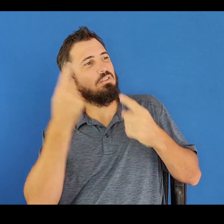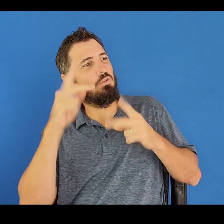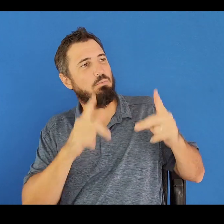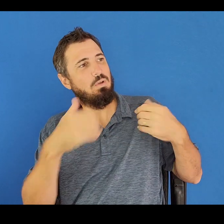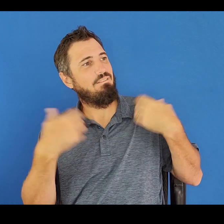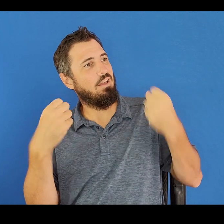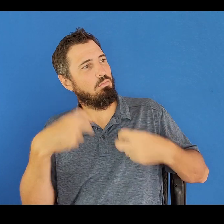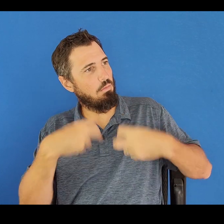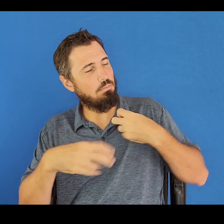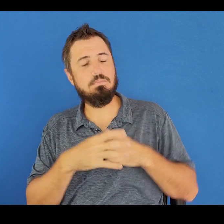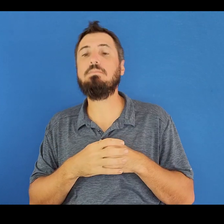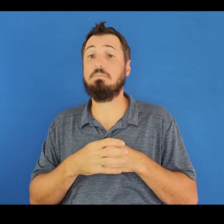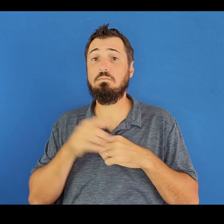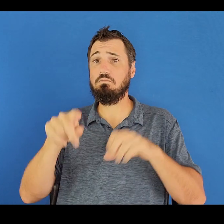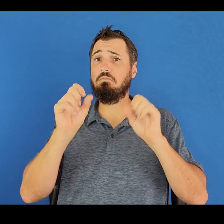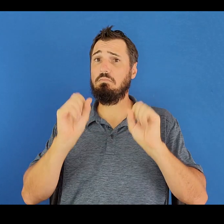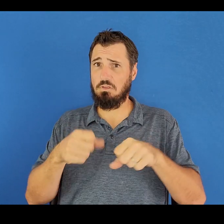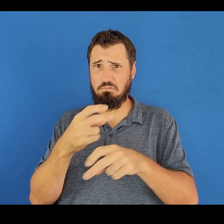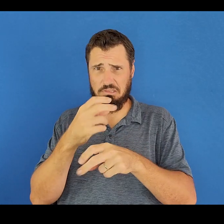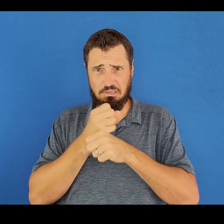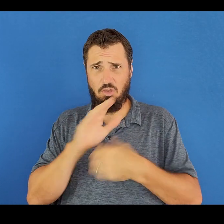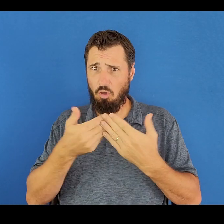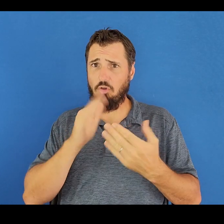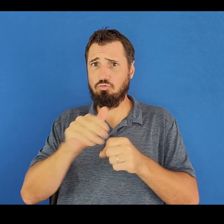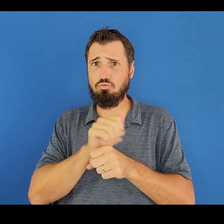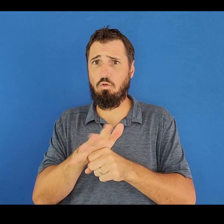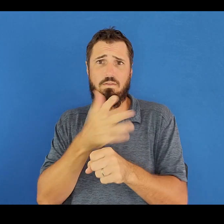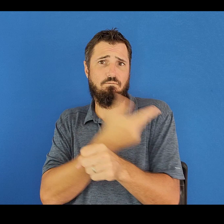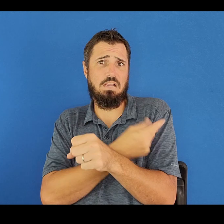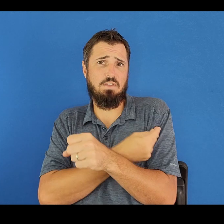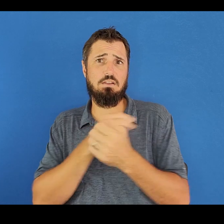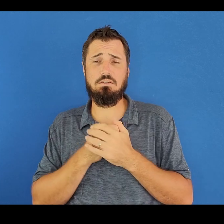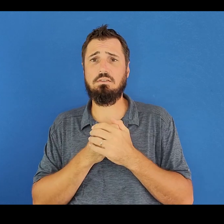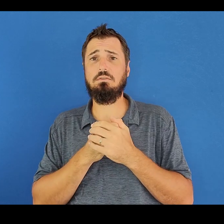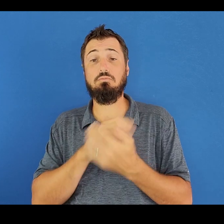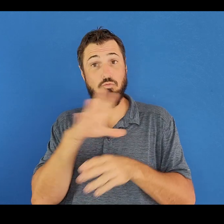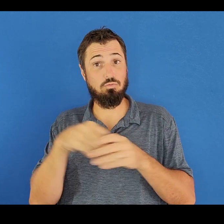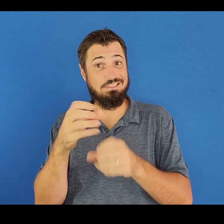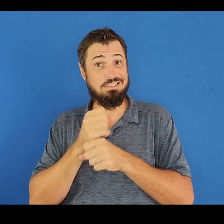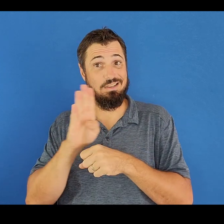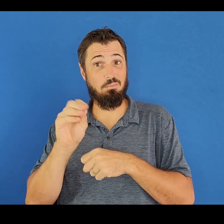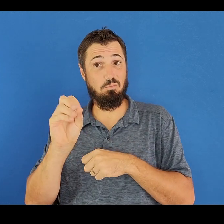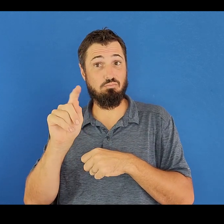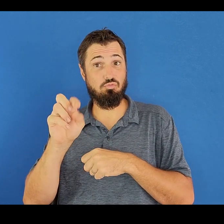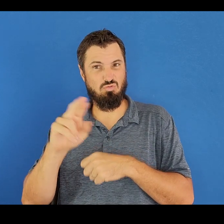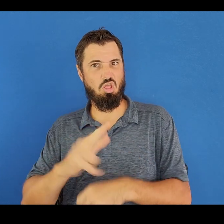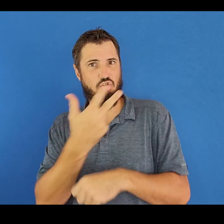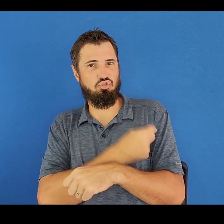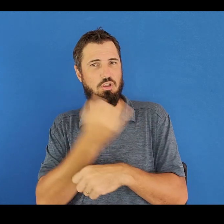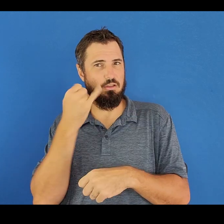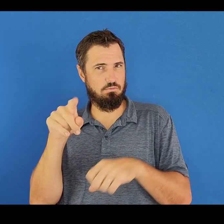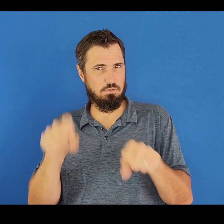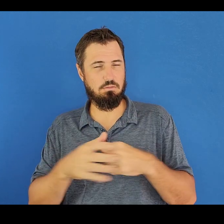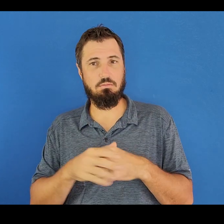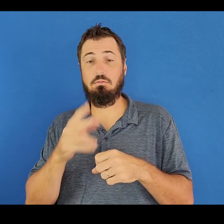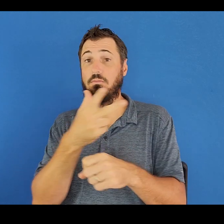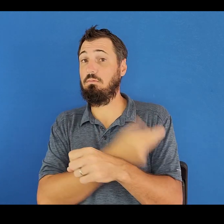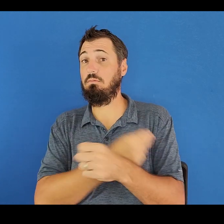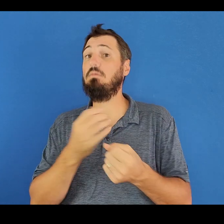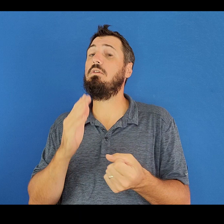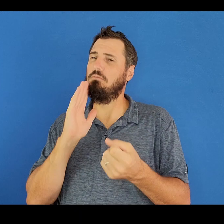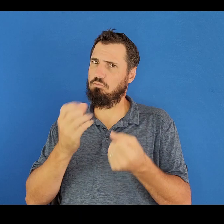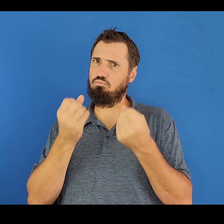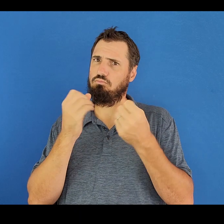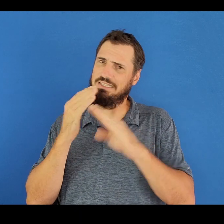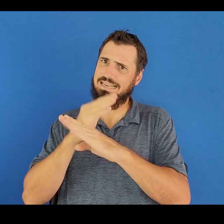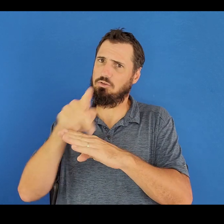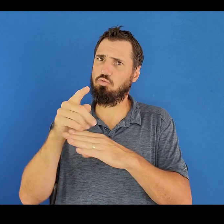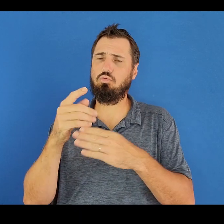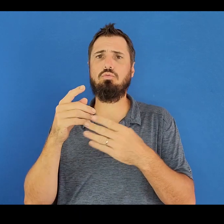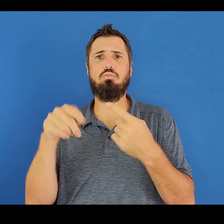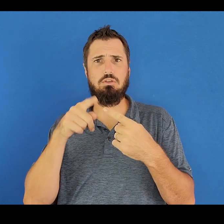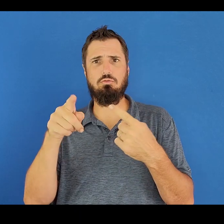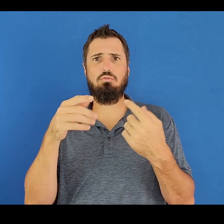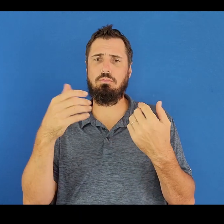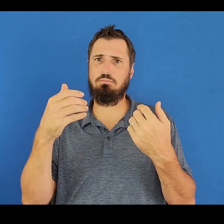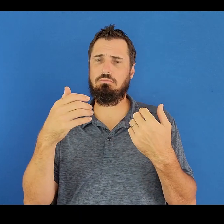You can protect yourself by staying up to date on your COVID-19 vaccination, including getting a booster if you are eligible. Vaccines provide strong protection against hospitalization and severe